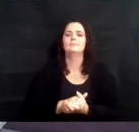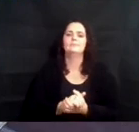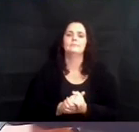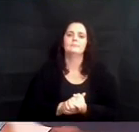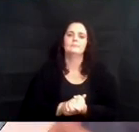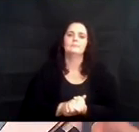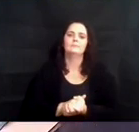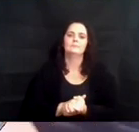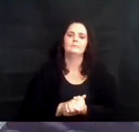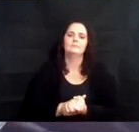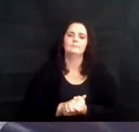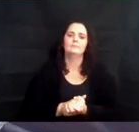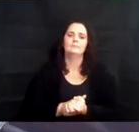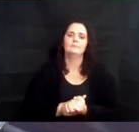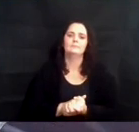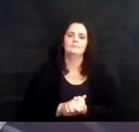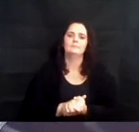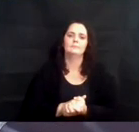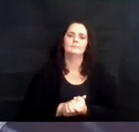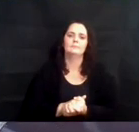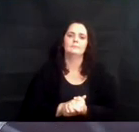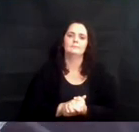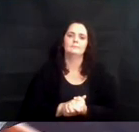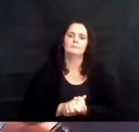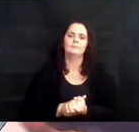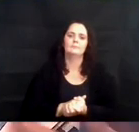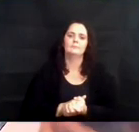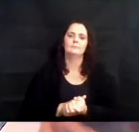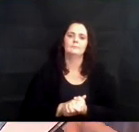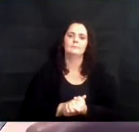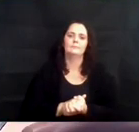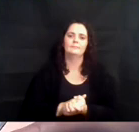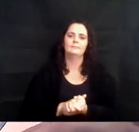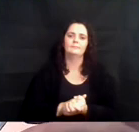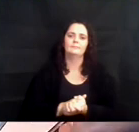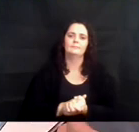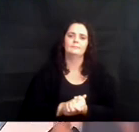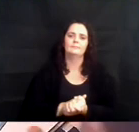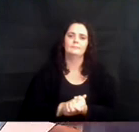shoot, rotate, shoot, rotate, shoot.